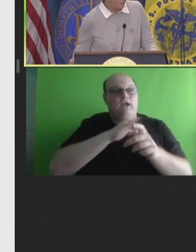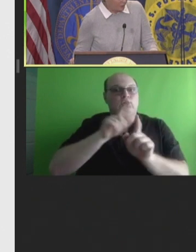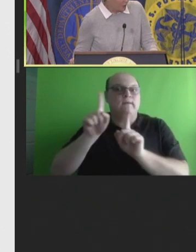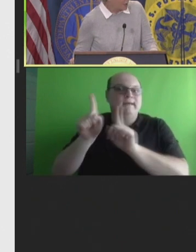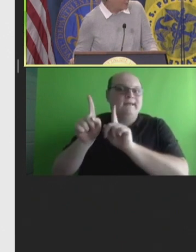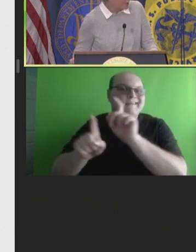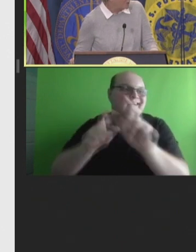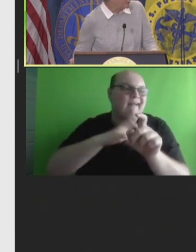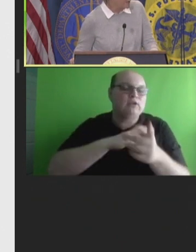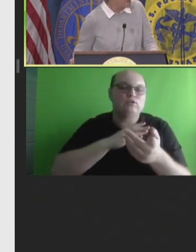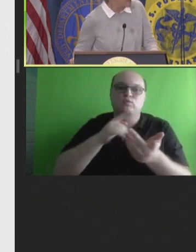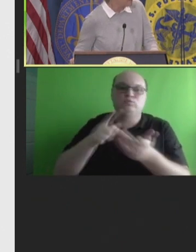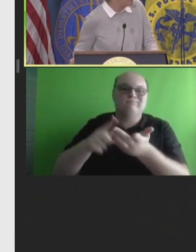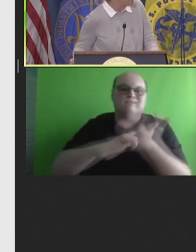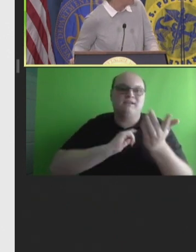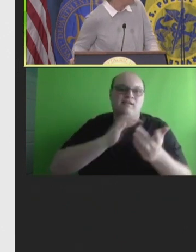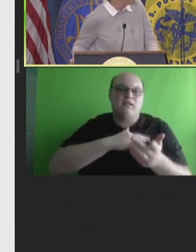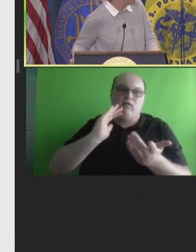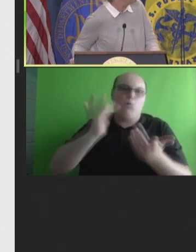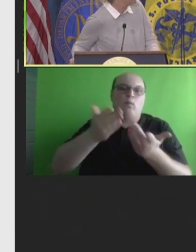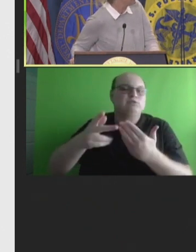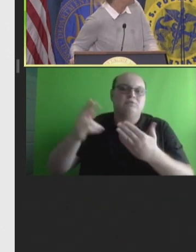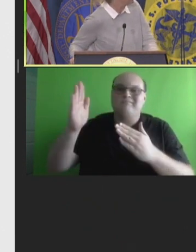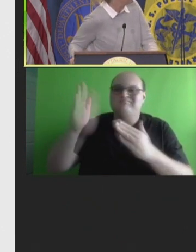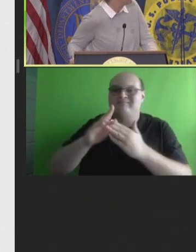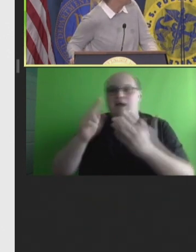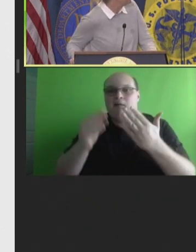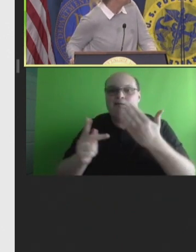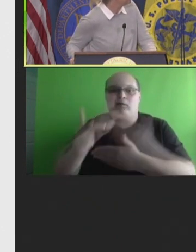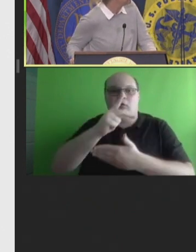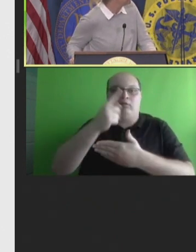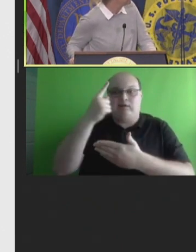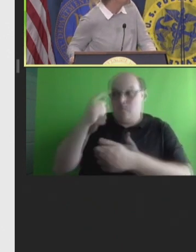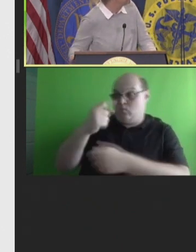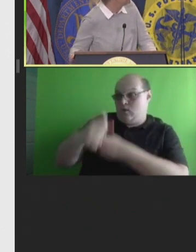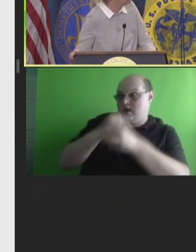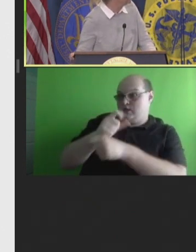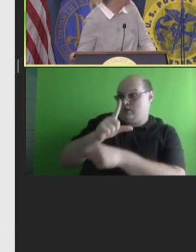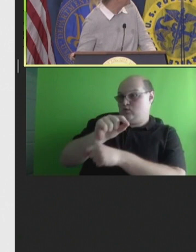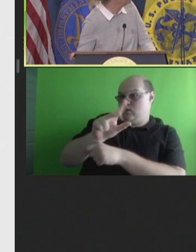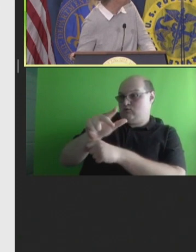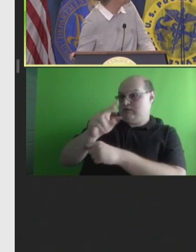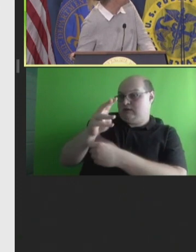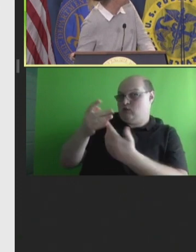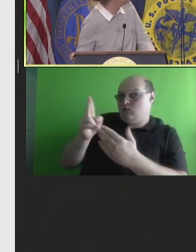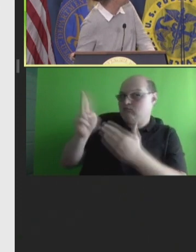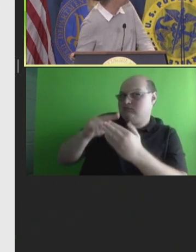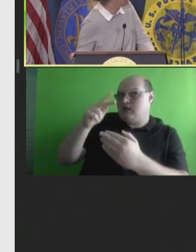talk about what their highest priorities are for the coming year. And you can see that their top